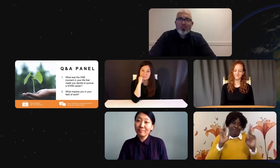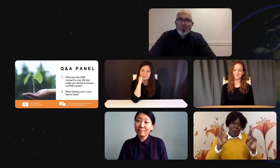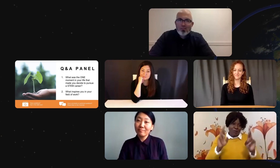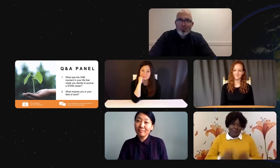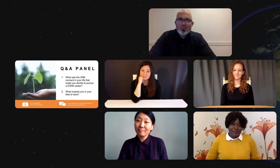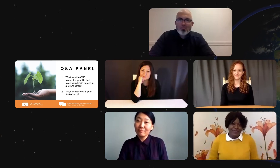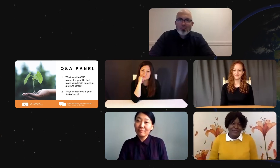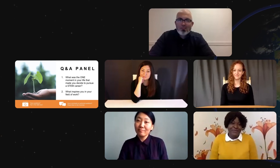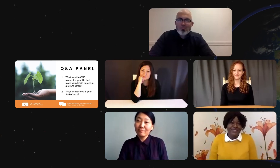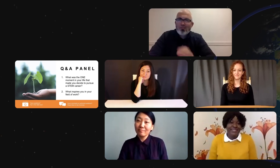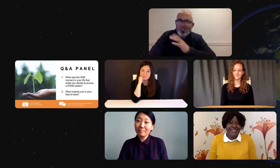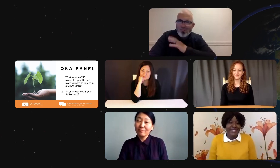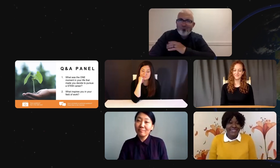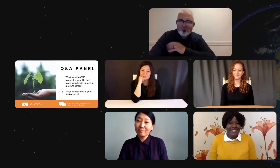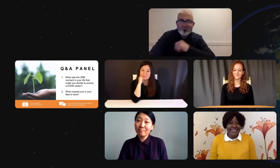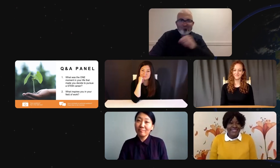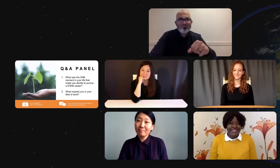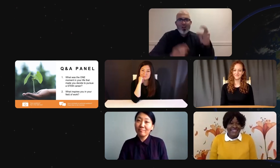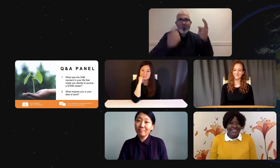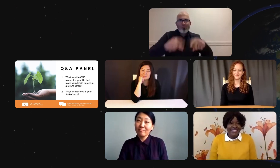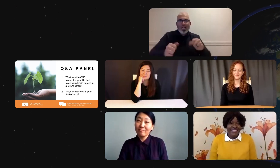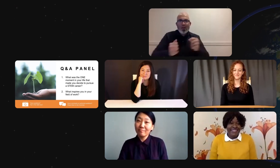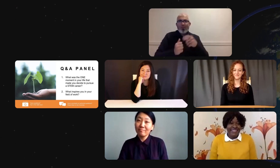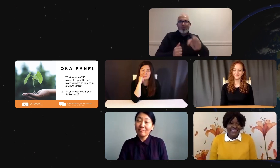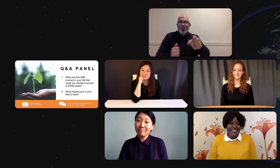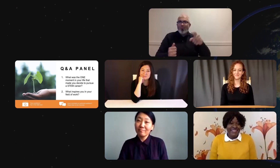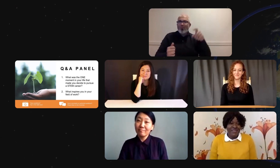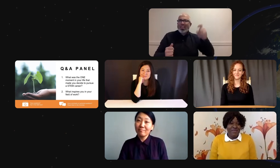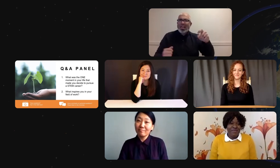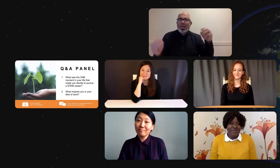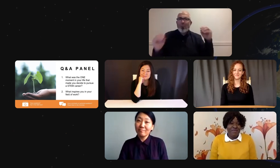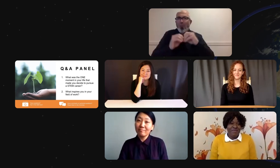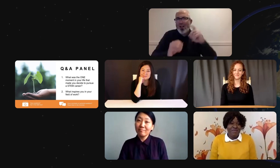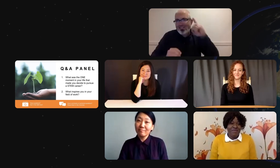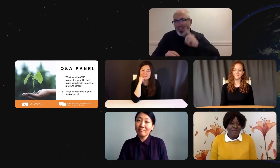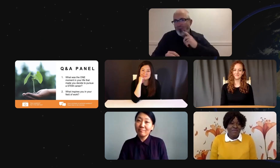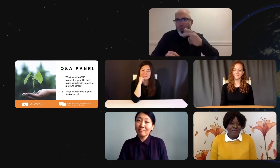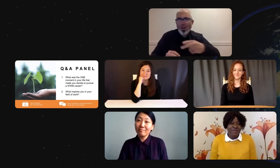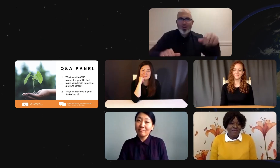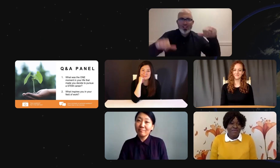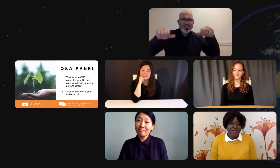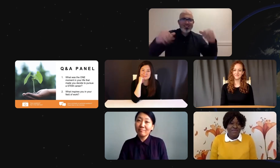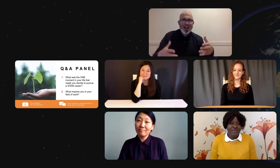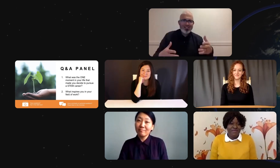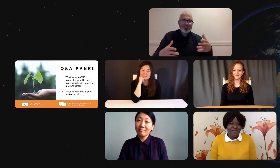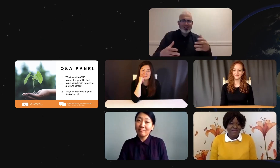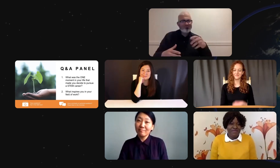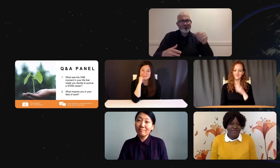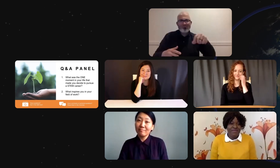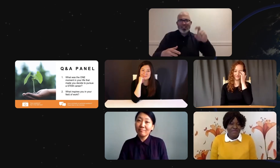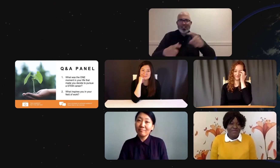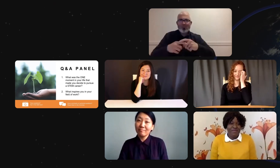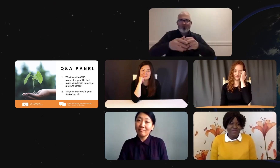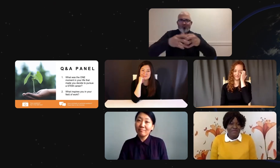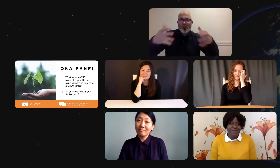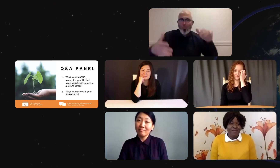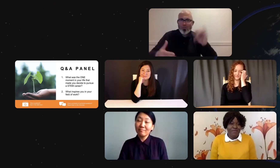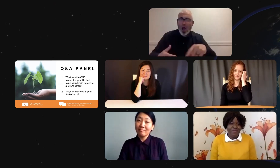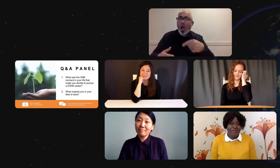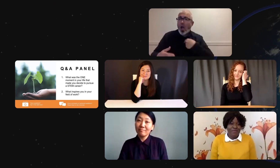deaf scientists! I agree! We need more deaf scientists.